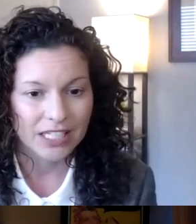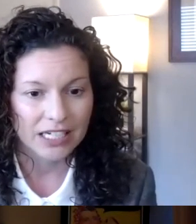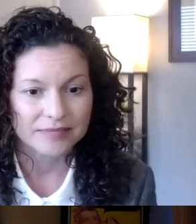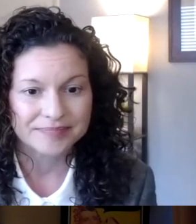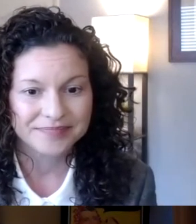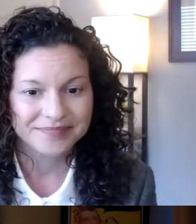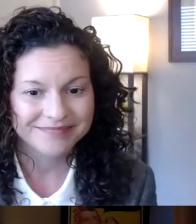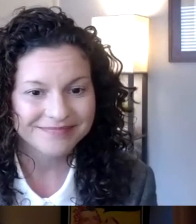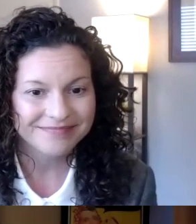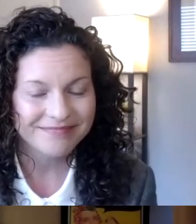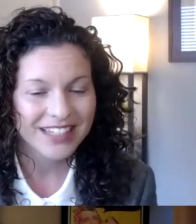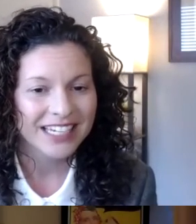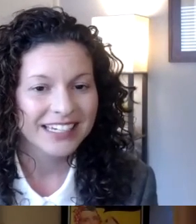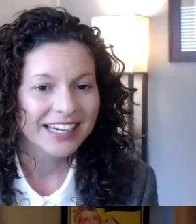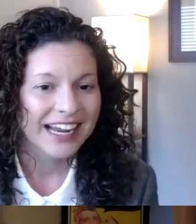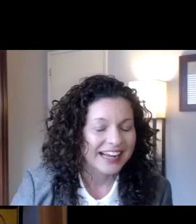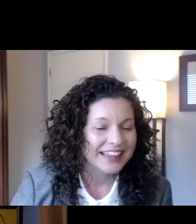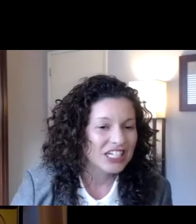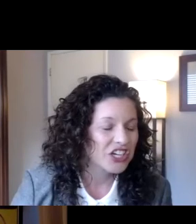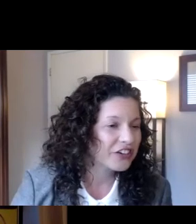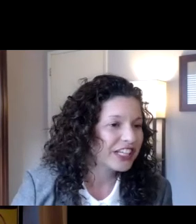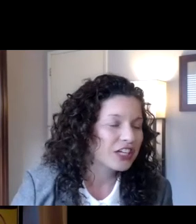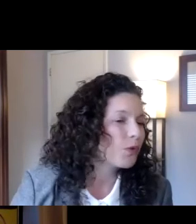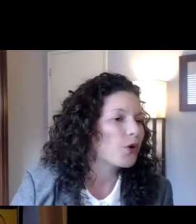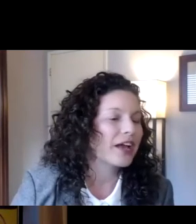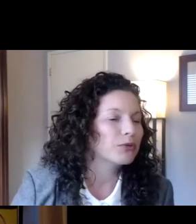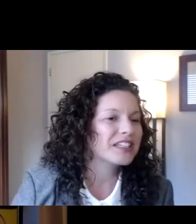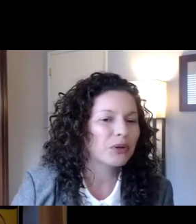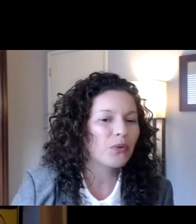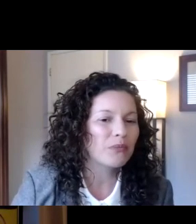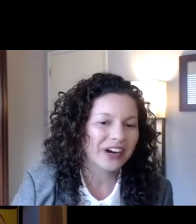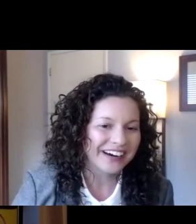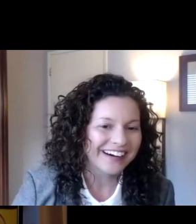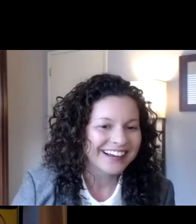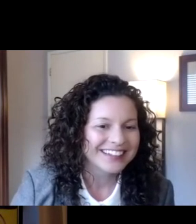Yeah. And then in general, okay we'll flip in one more here.